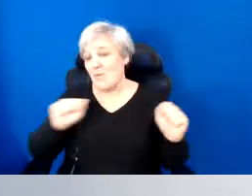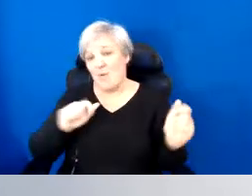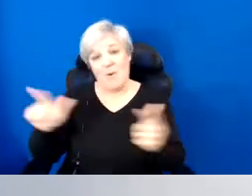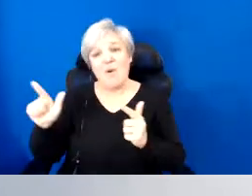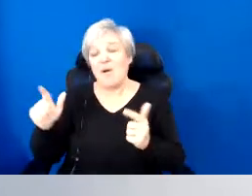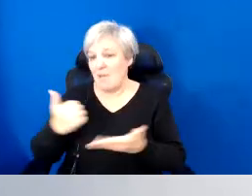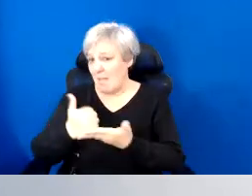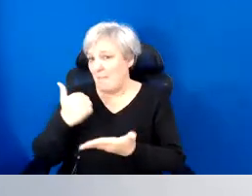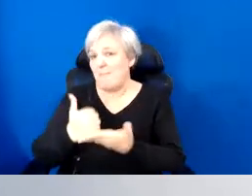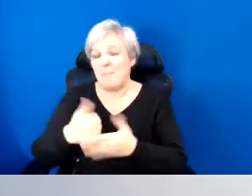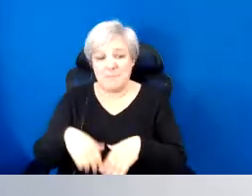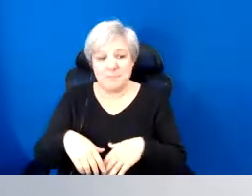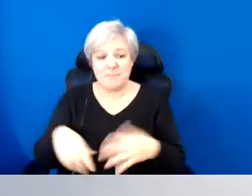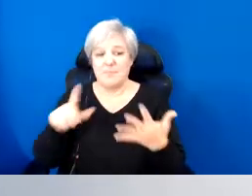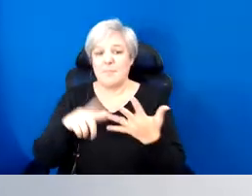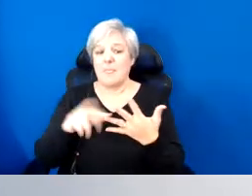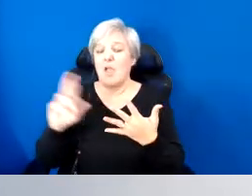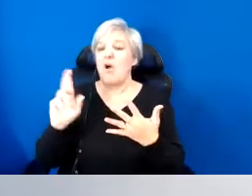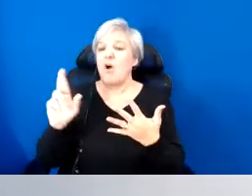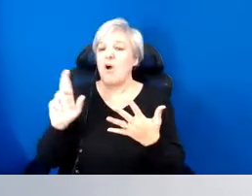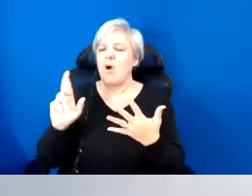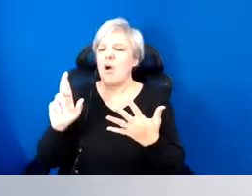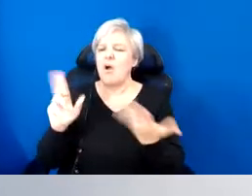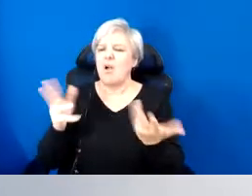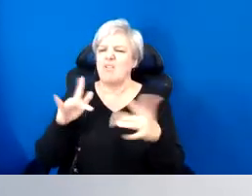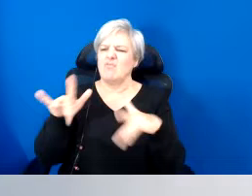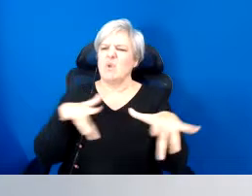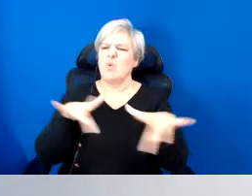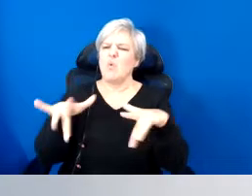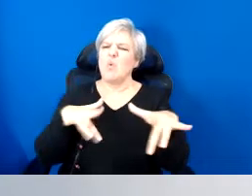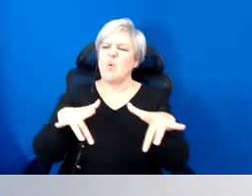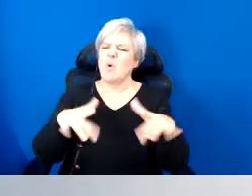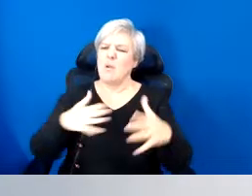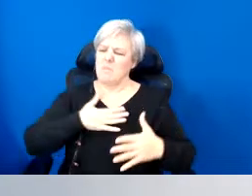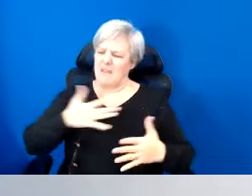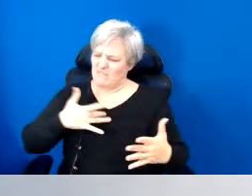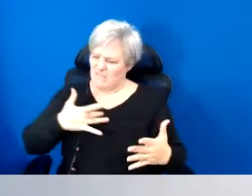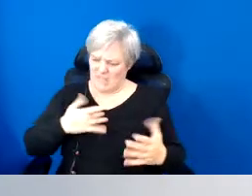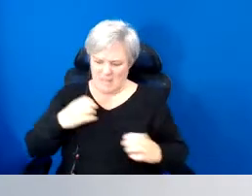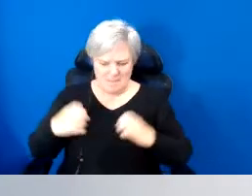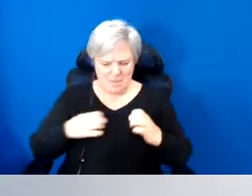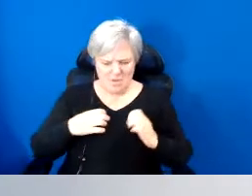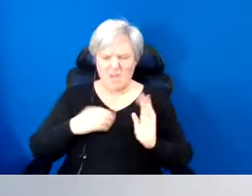and then are for recording our emotions and experiences. Similarly, we can express our emotions